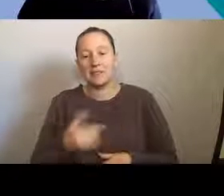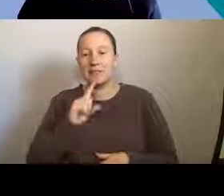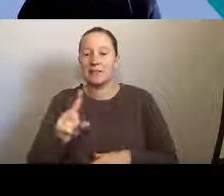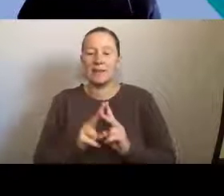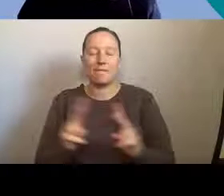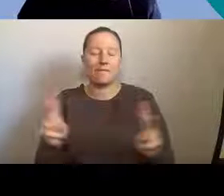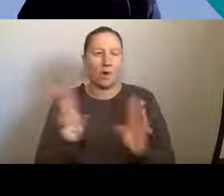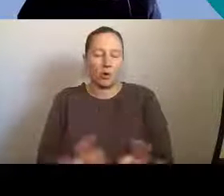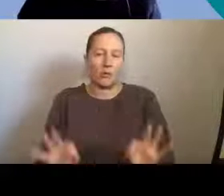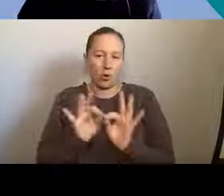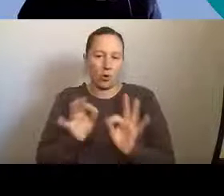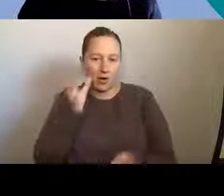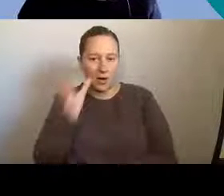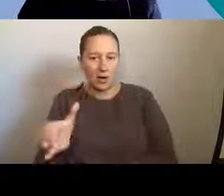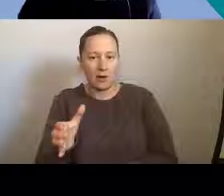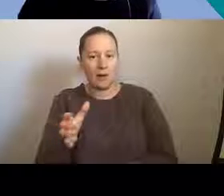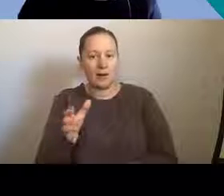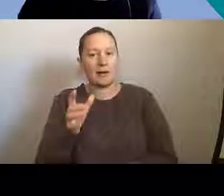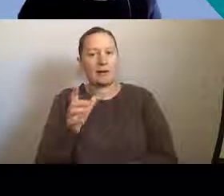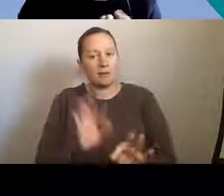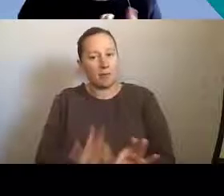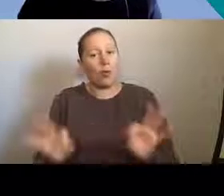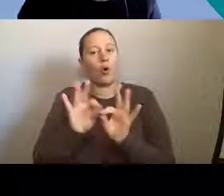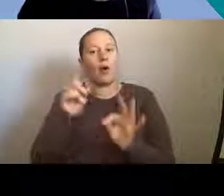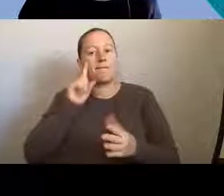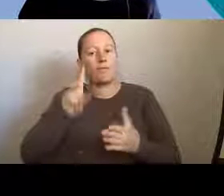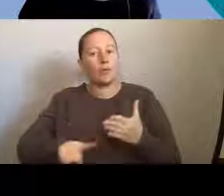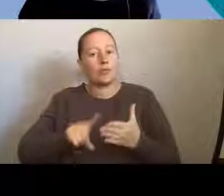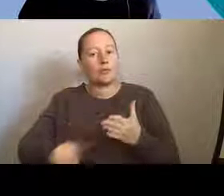and it is important for research and public trust in research.